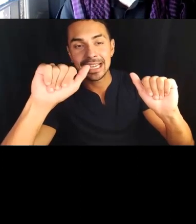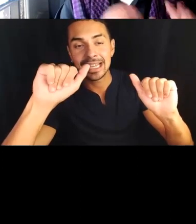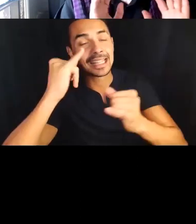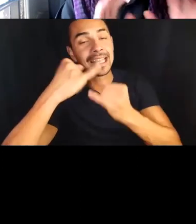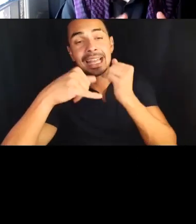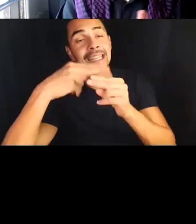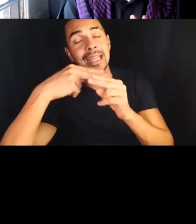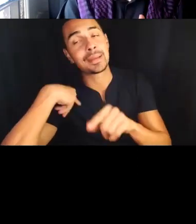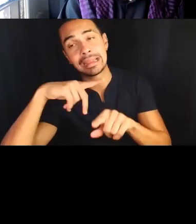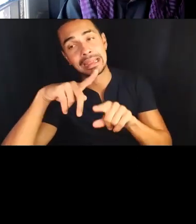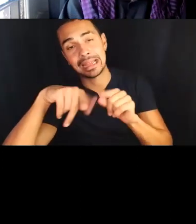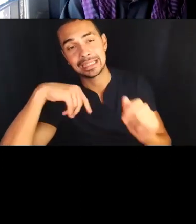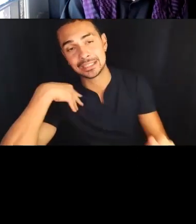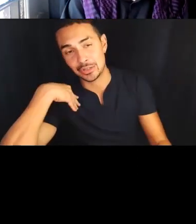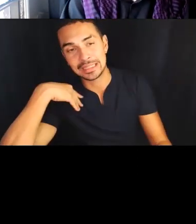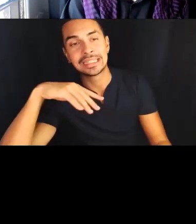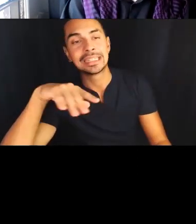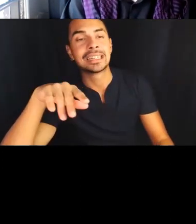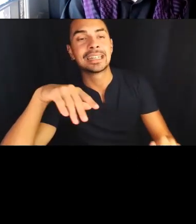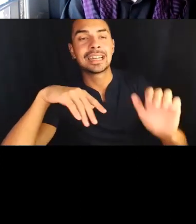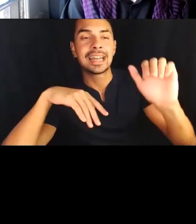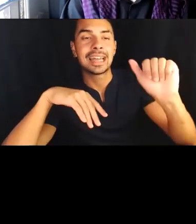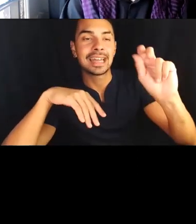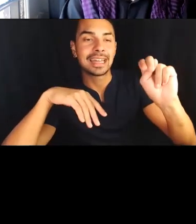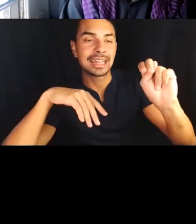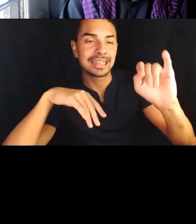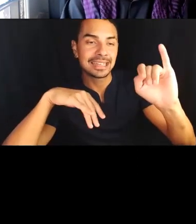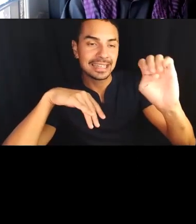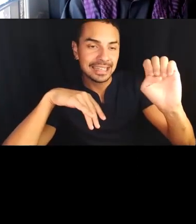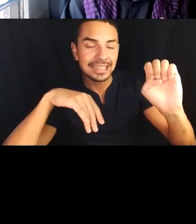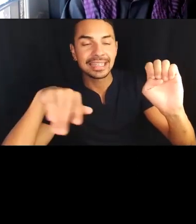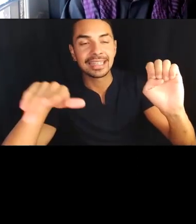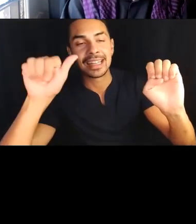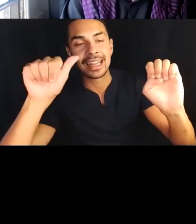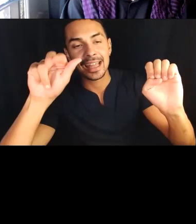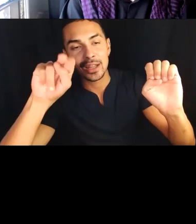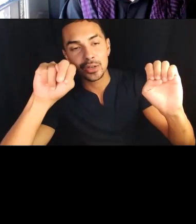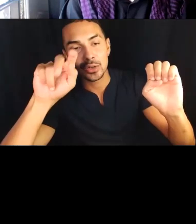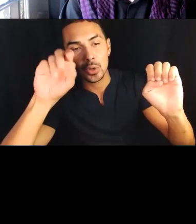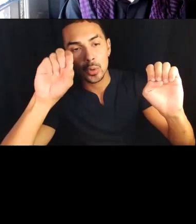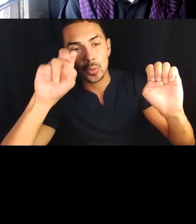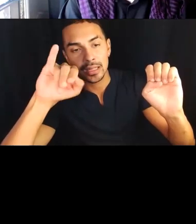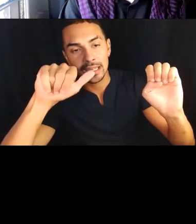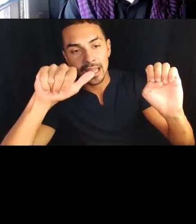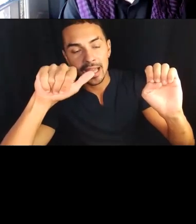but Angelita rocks. Annie Lakatos, Antonia Dias,